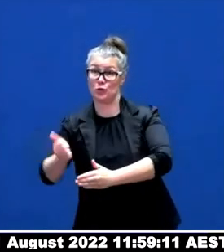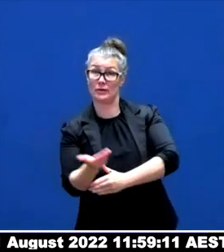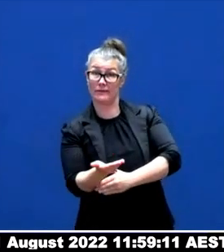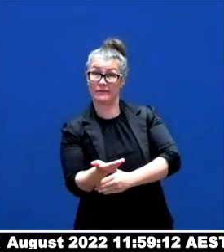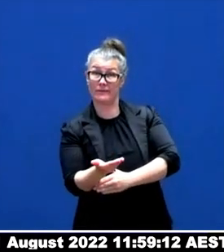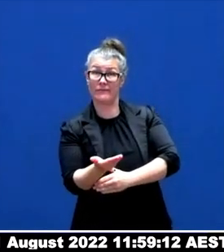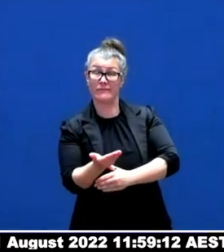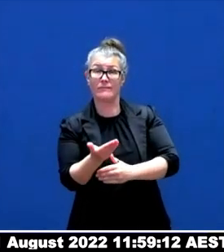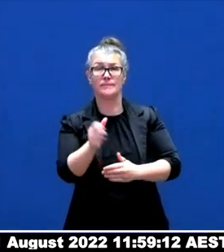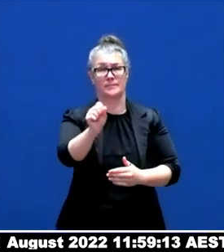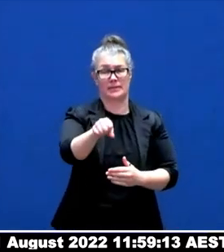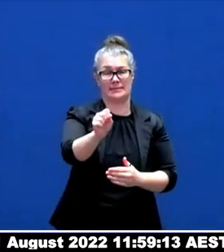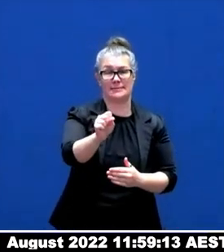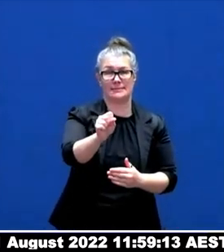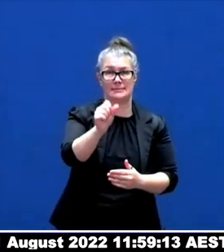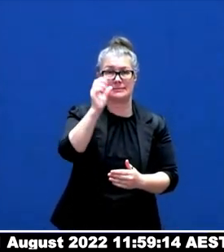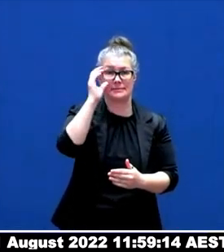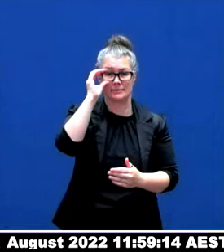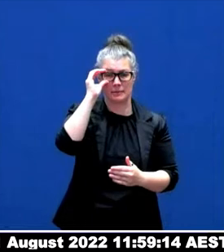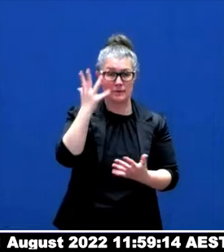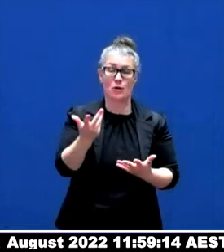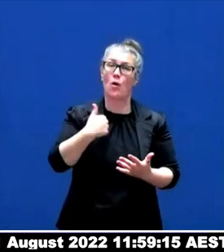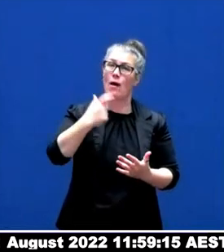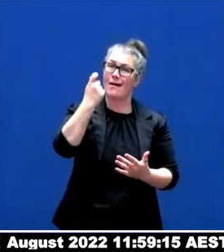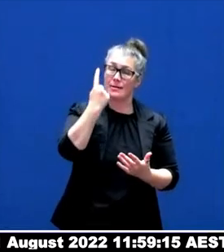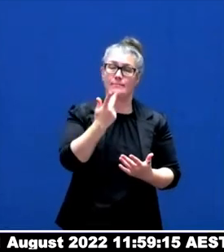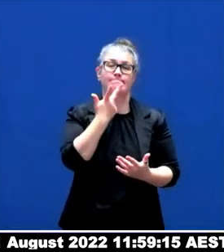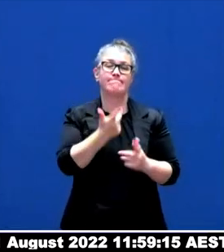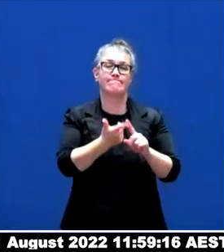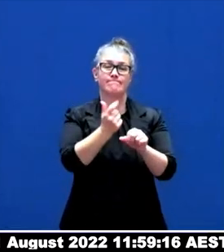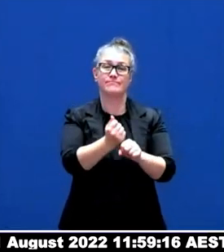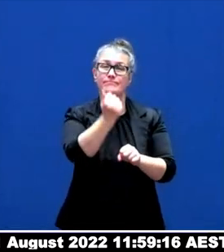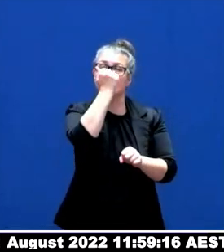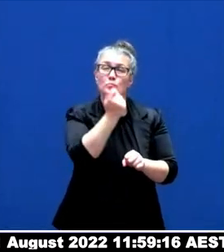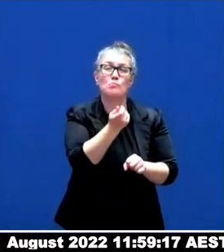It would. So, my understanding is if it was minor reasonable adjustment, it